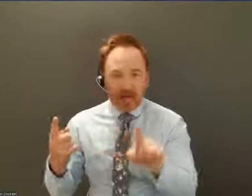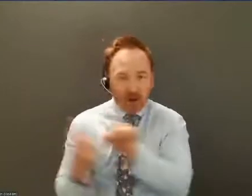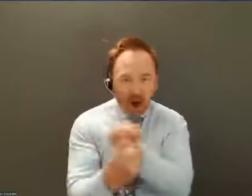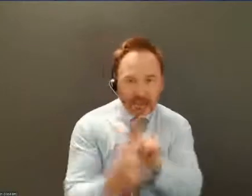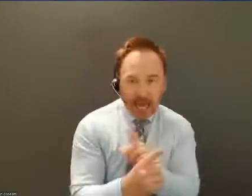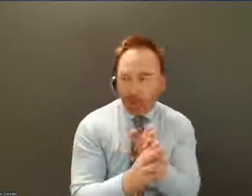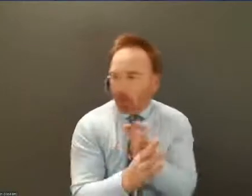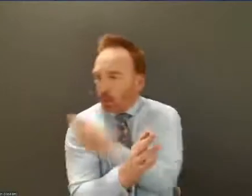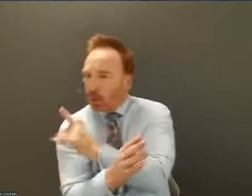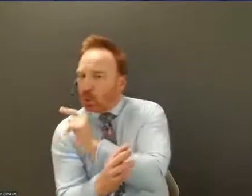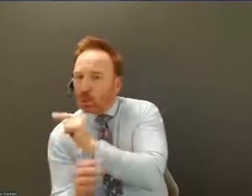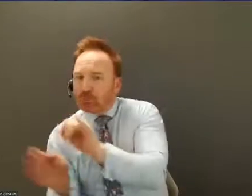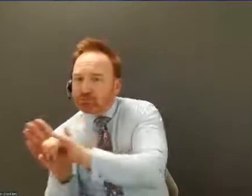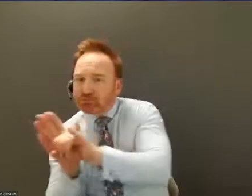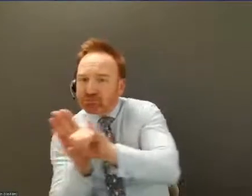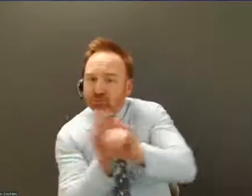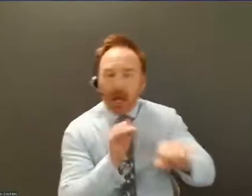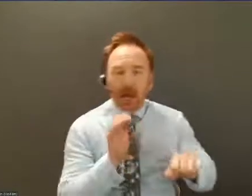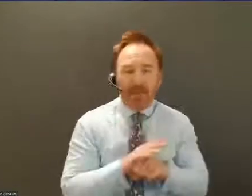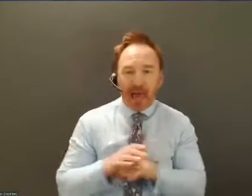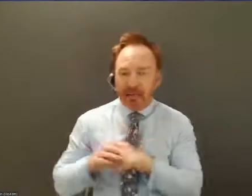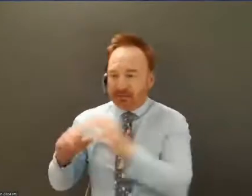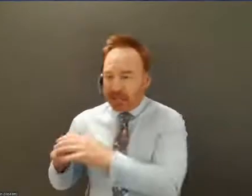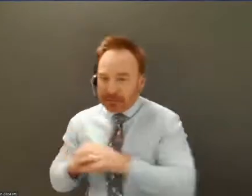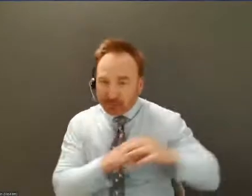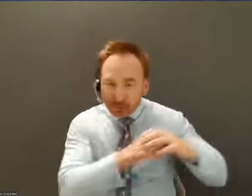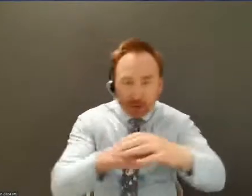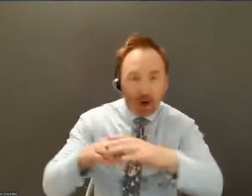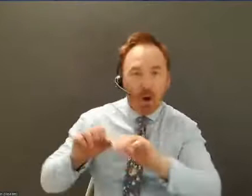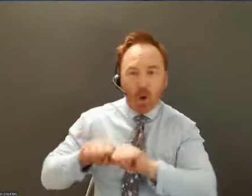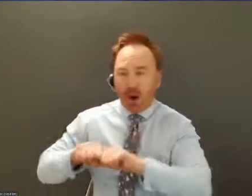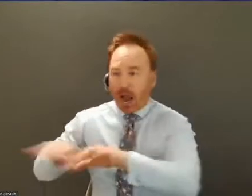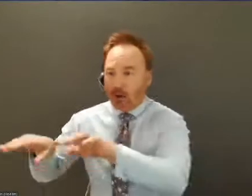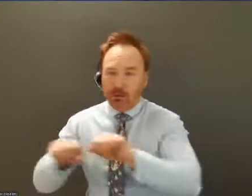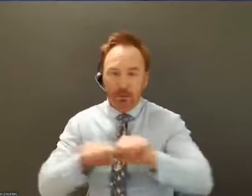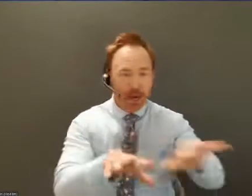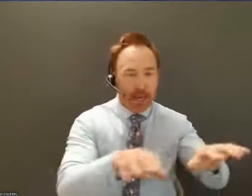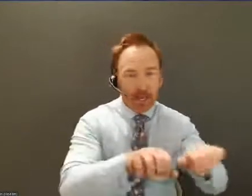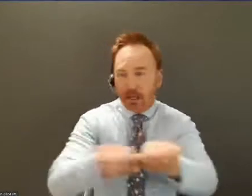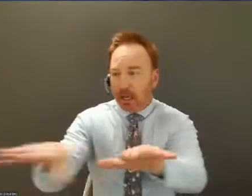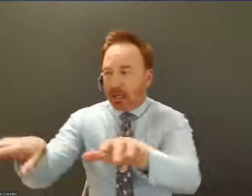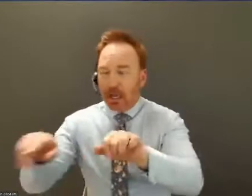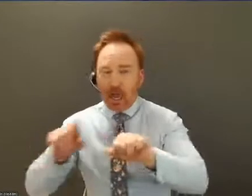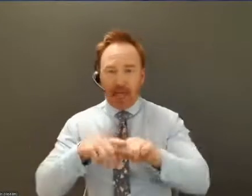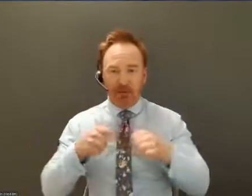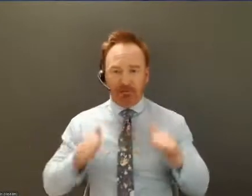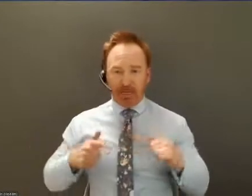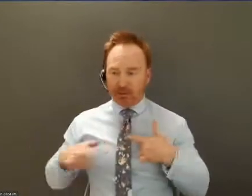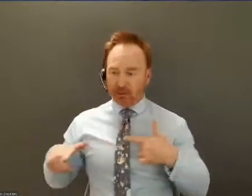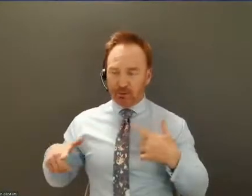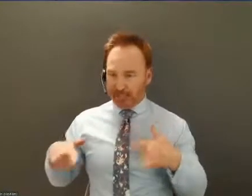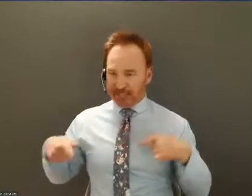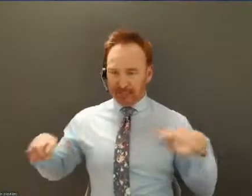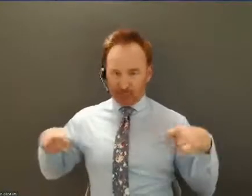to invite people to your house. Now is not the time to go house